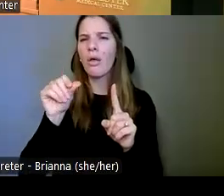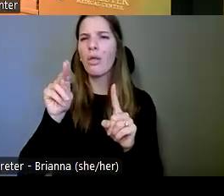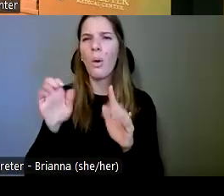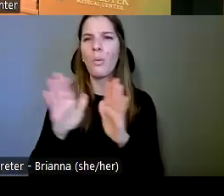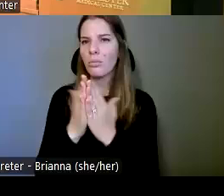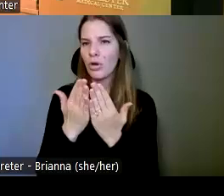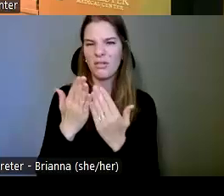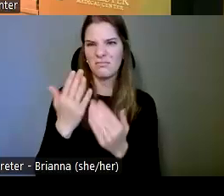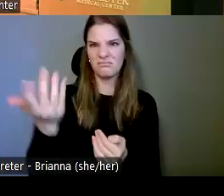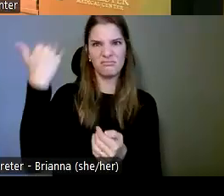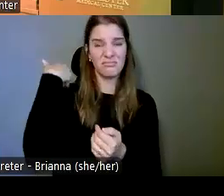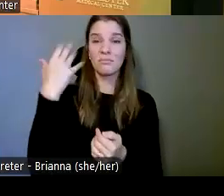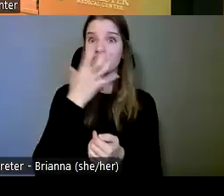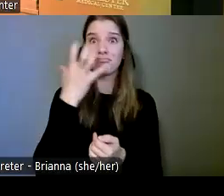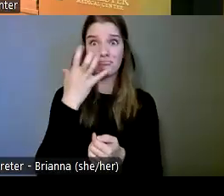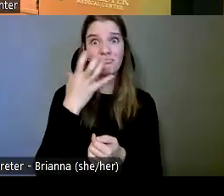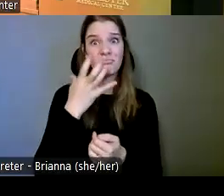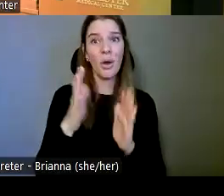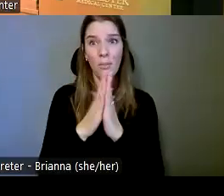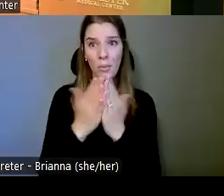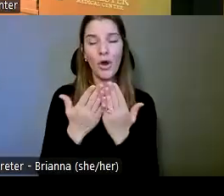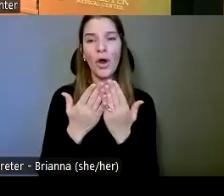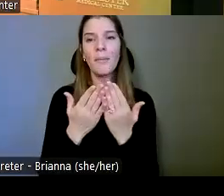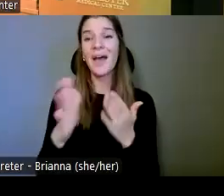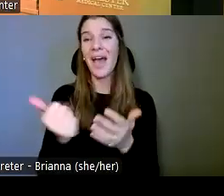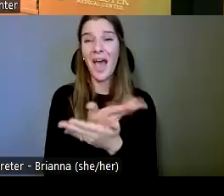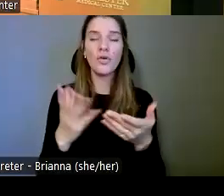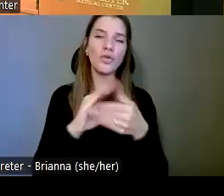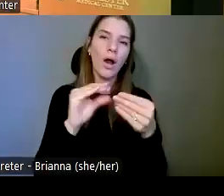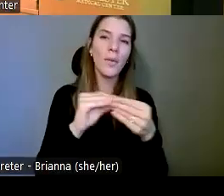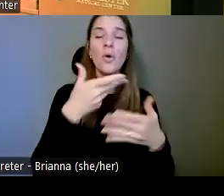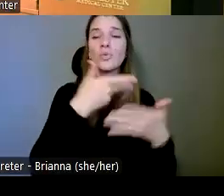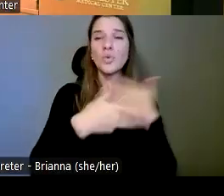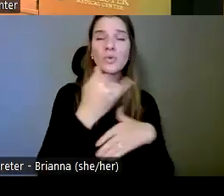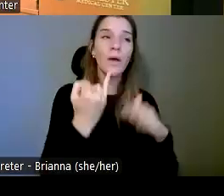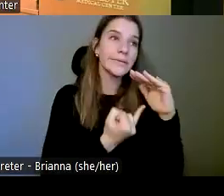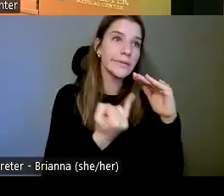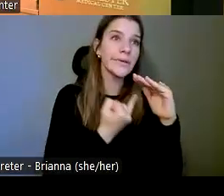influential book. But everything he talked about about social isolation and the disintegration of